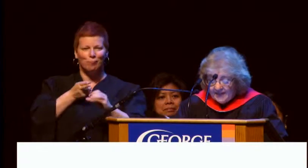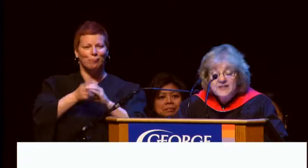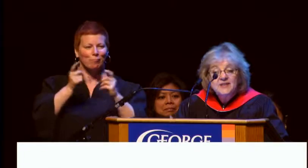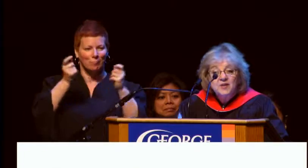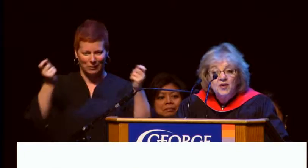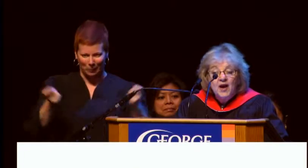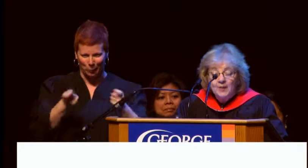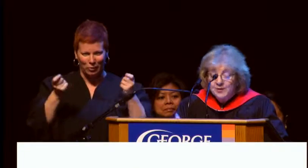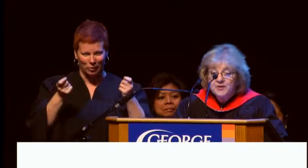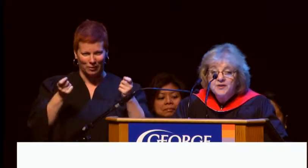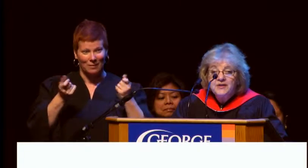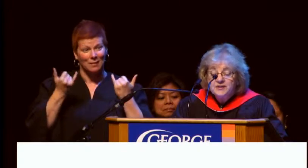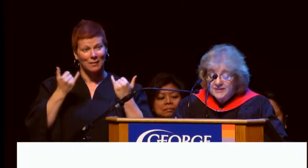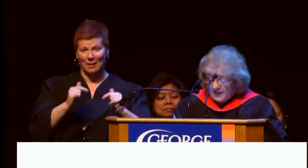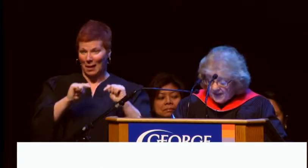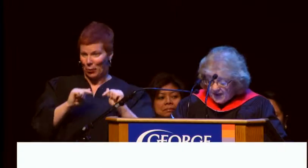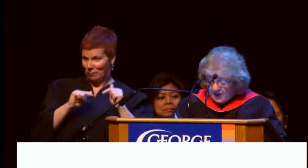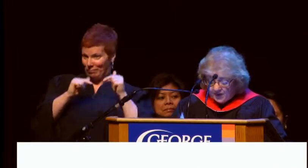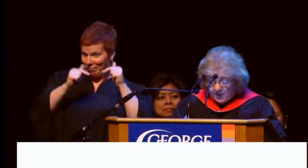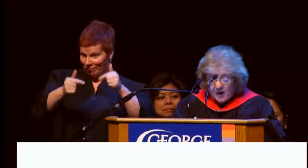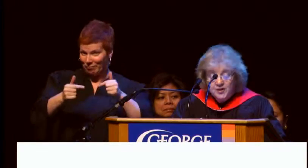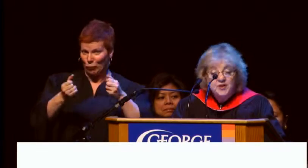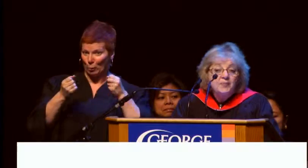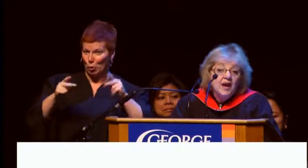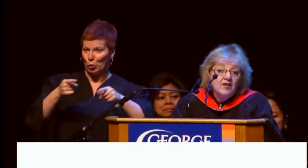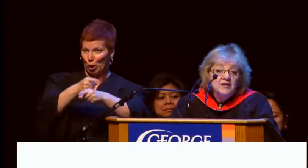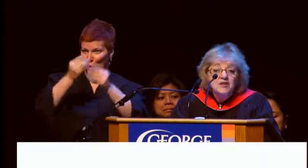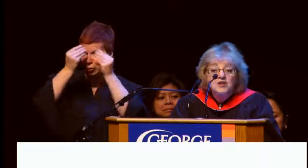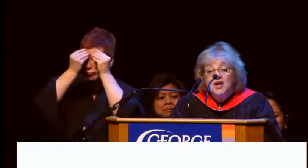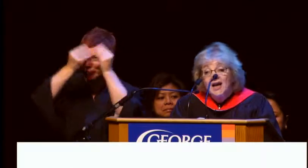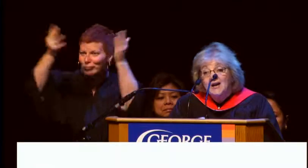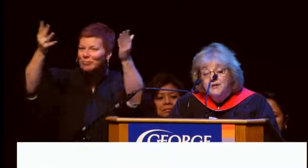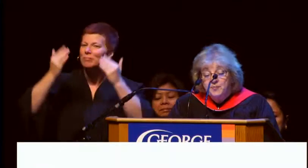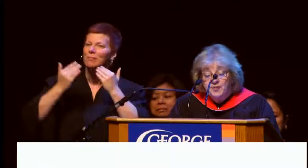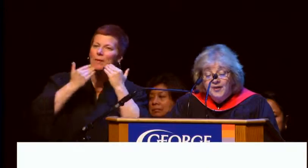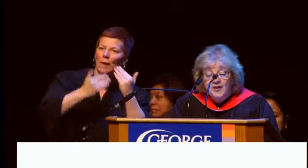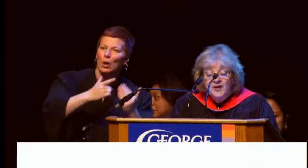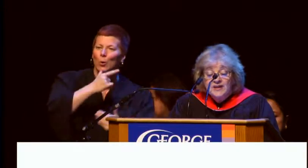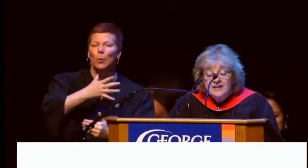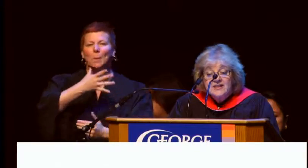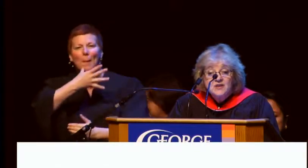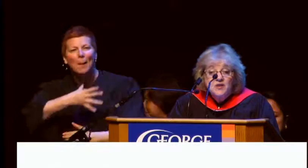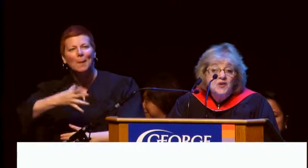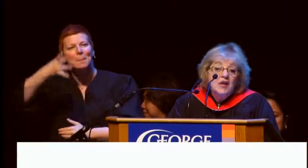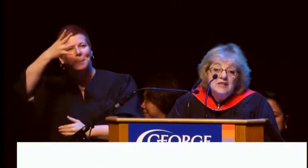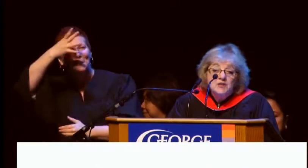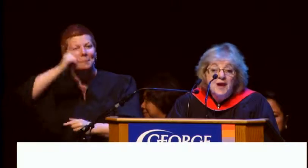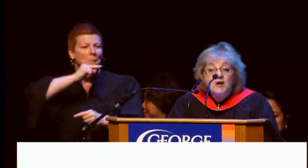THIS IS YOUR OPPORTUNITY TO SAY "THANK YOU" TO THE PARENT, CHILD, BROTHER, SISTER, SPOUSE,